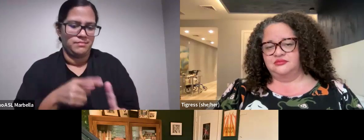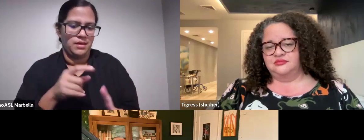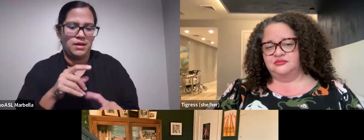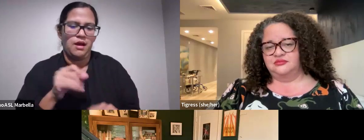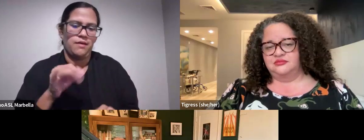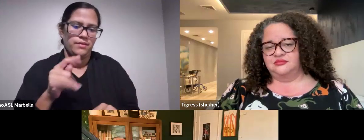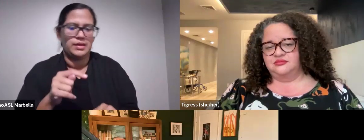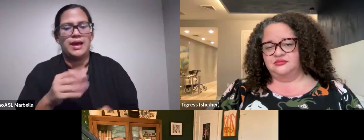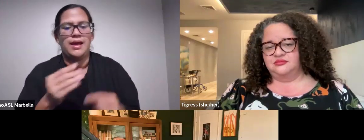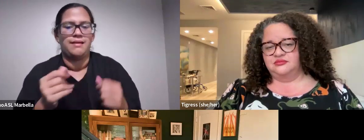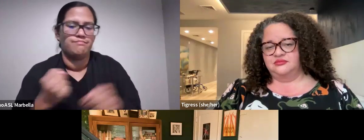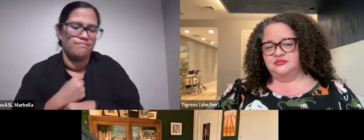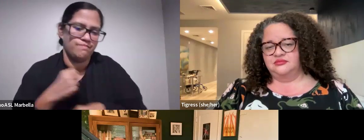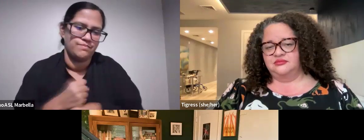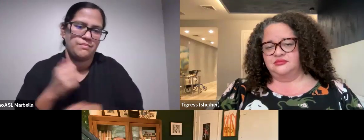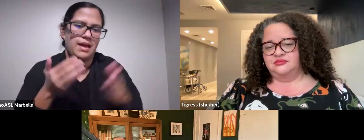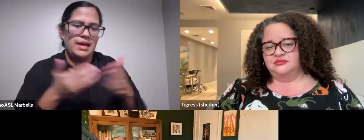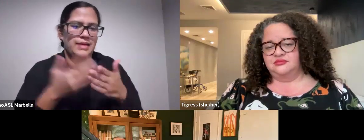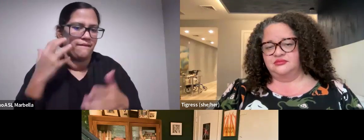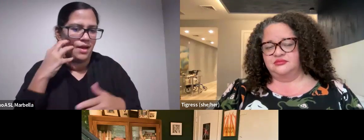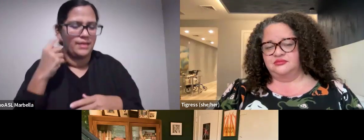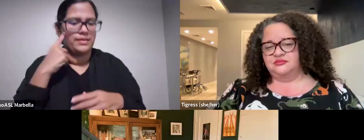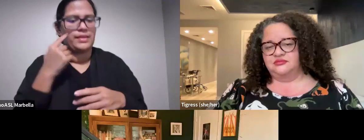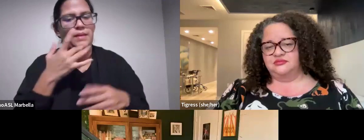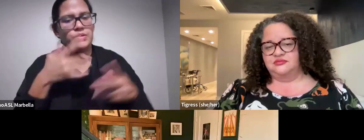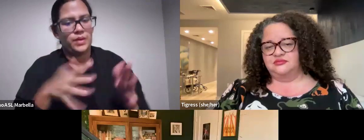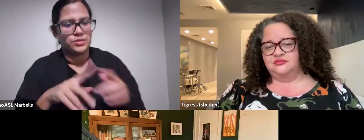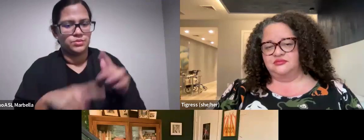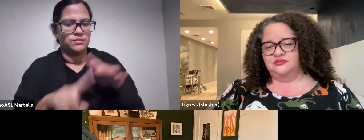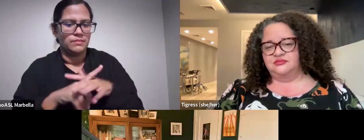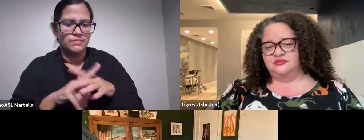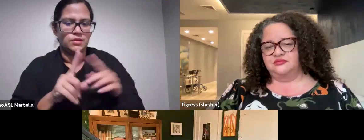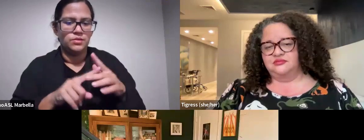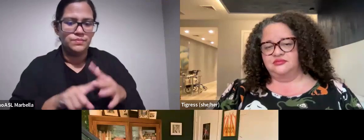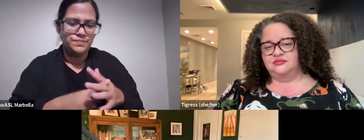combating anti-fat. People think that the best way to show up is to initiate a big argument,